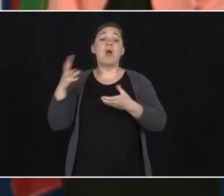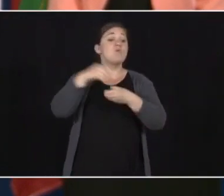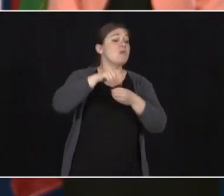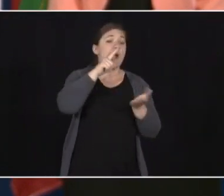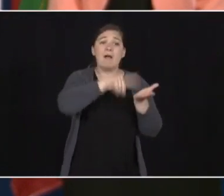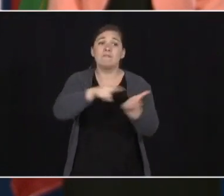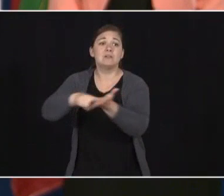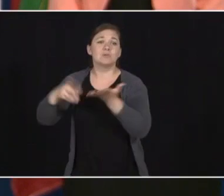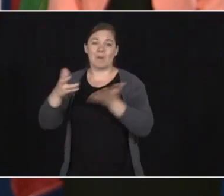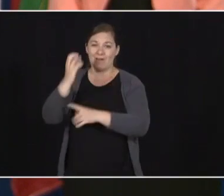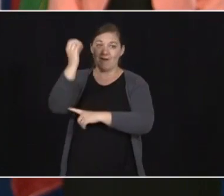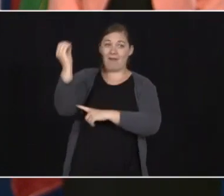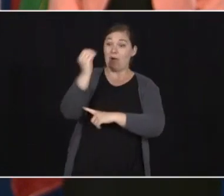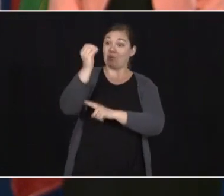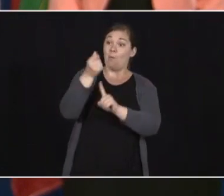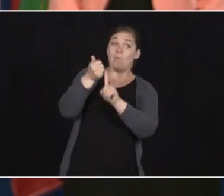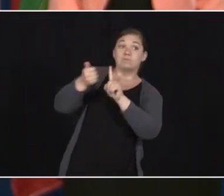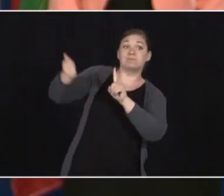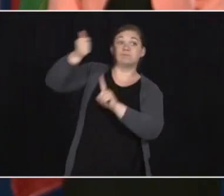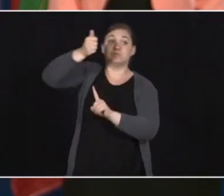by Ontario's chief coroner.